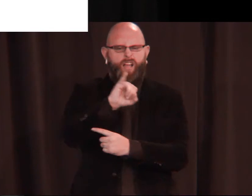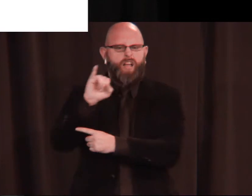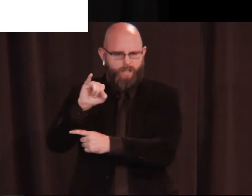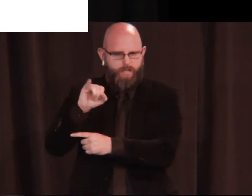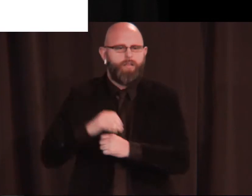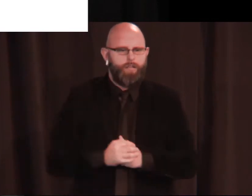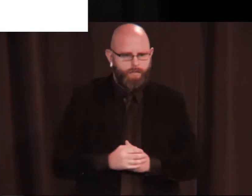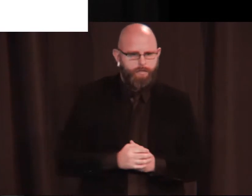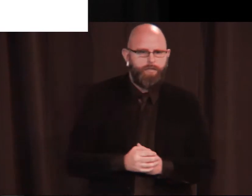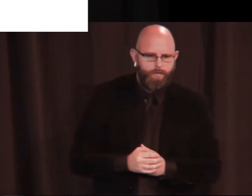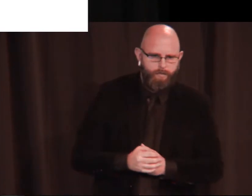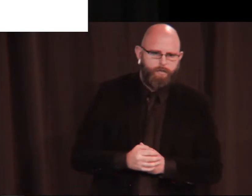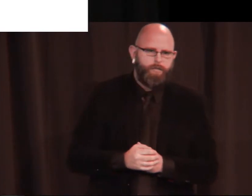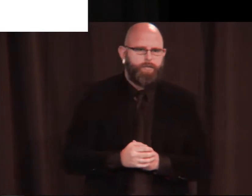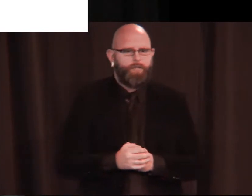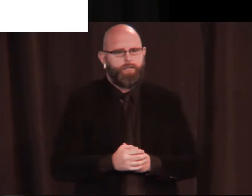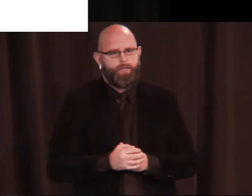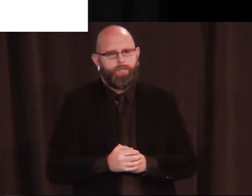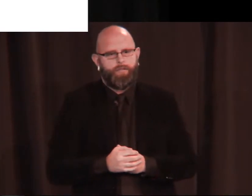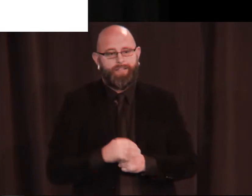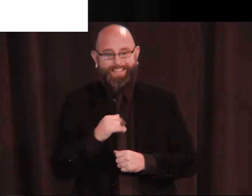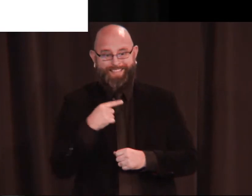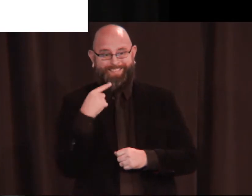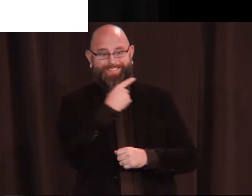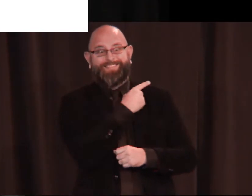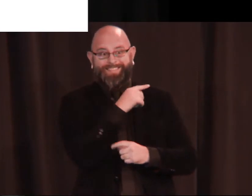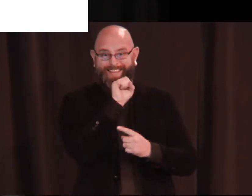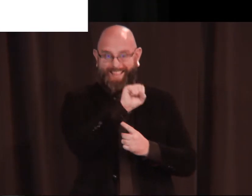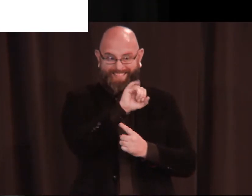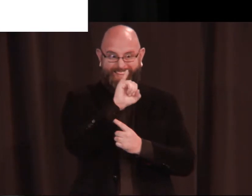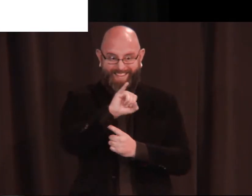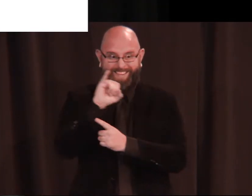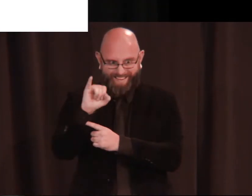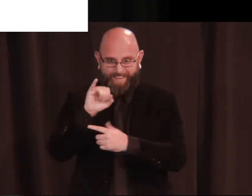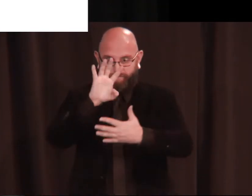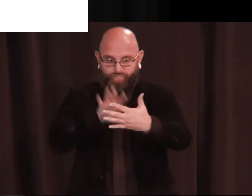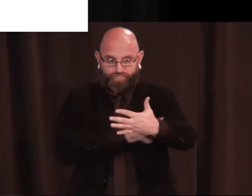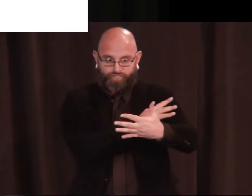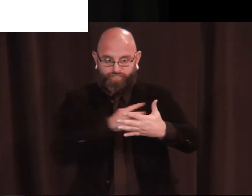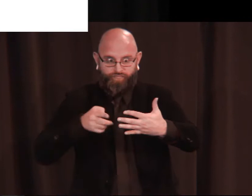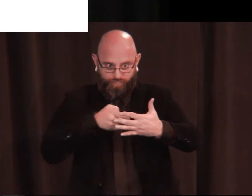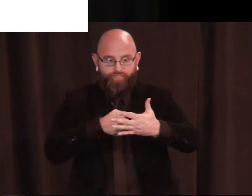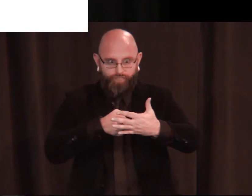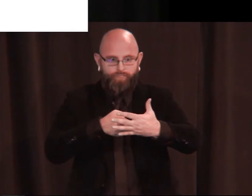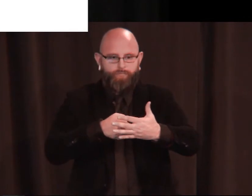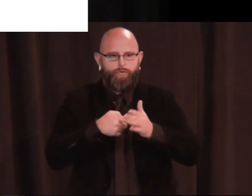how much access they have to the speech spectrum is through this speech intelligibility index measure.